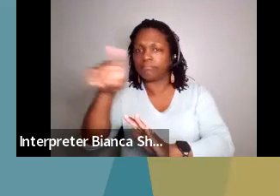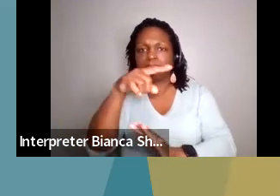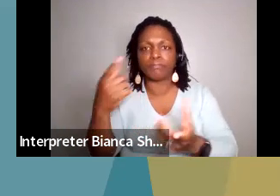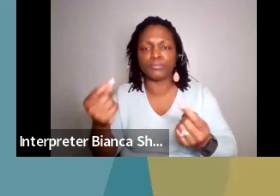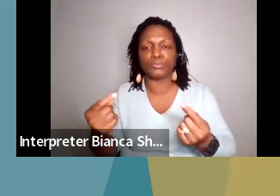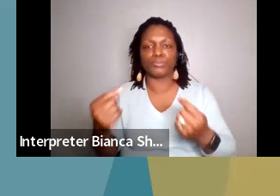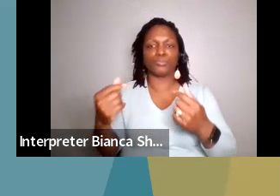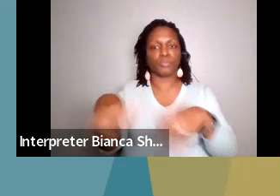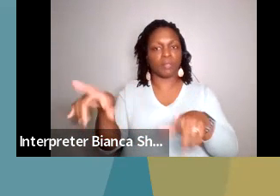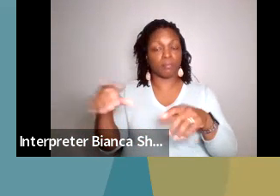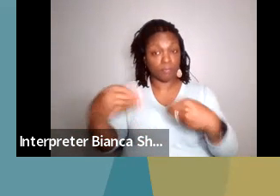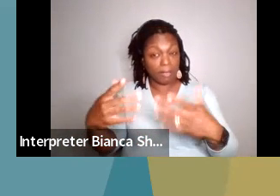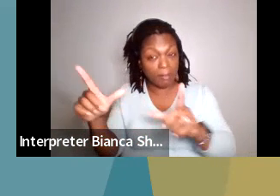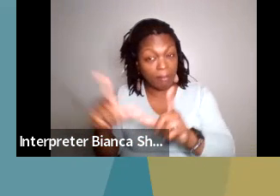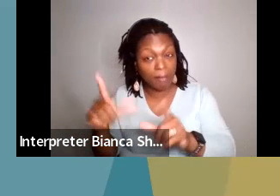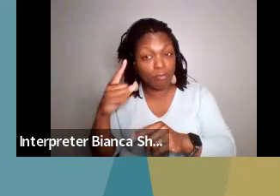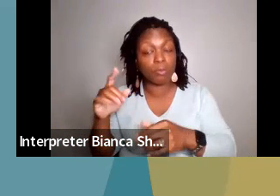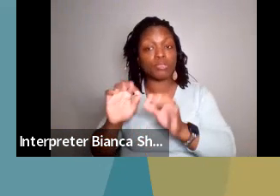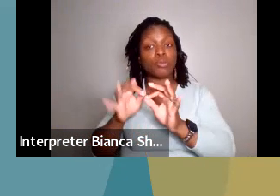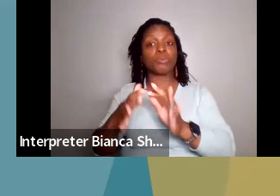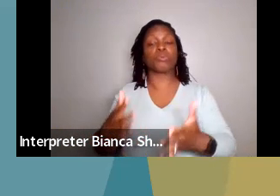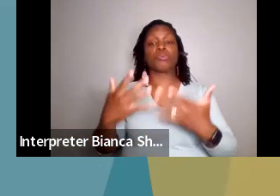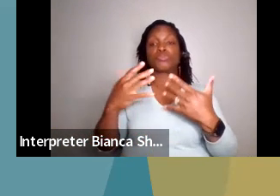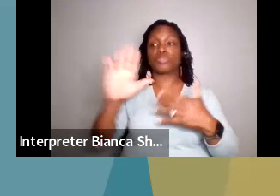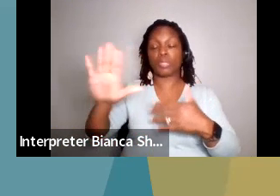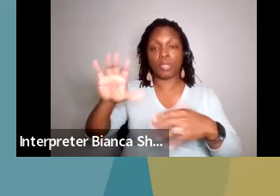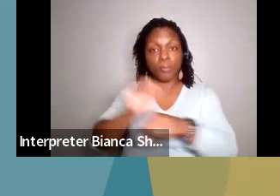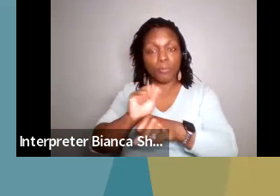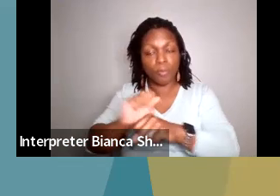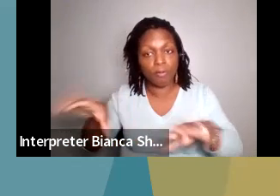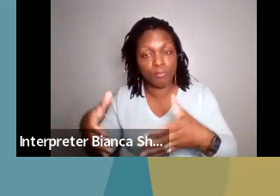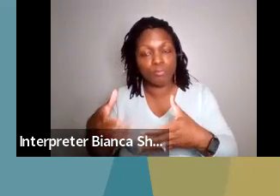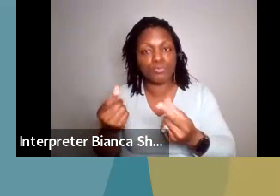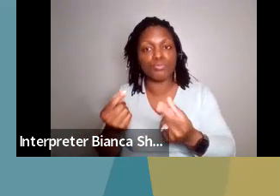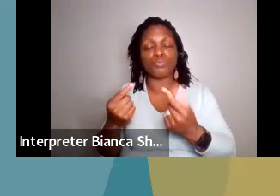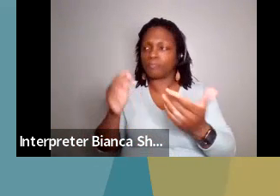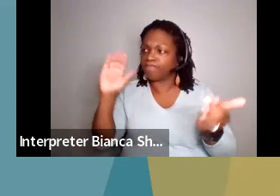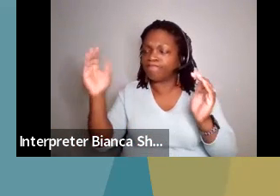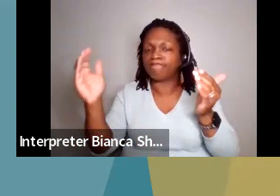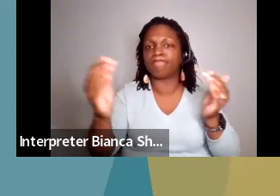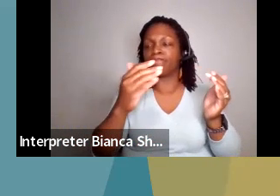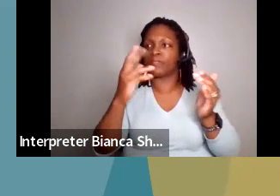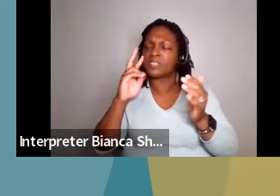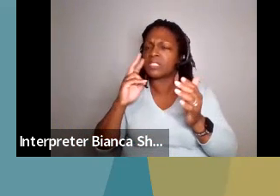What are they doing with the interpreter workforce in in their in their state? And what was the framework that they used to kind of get there?